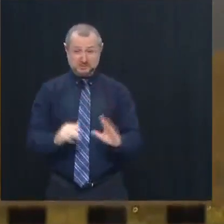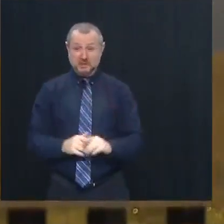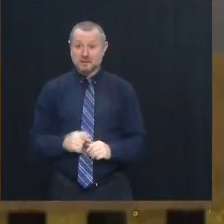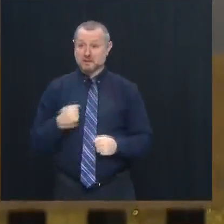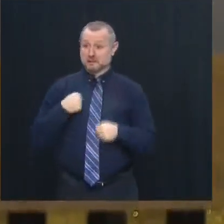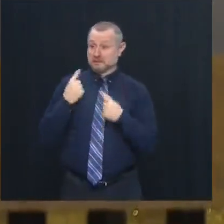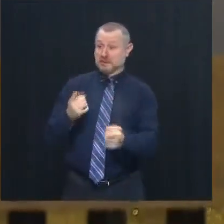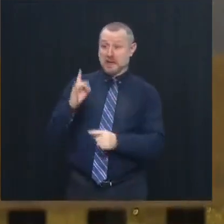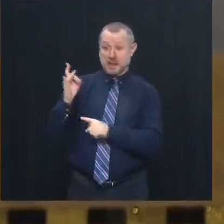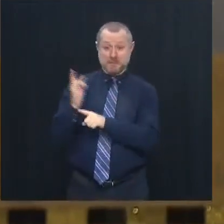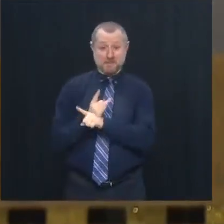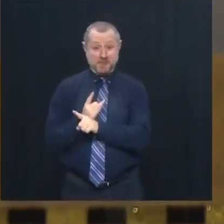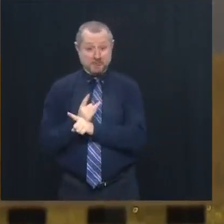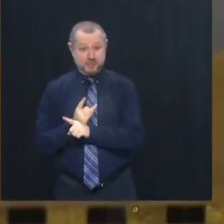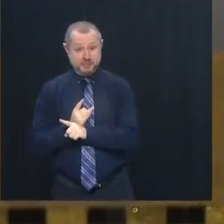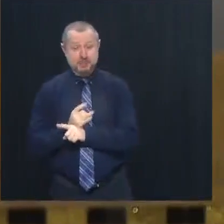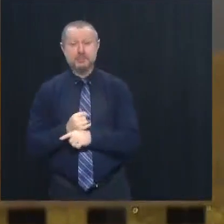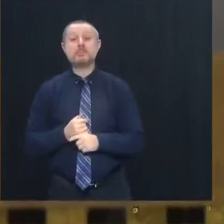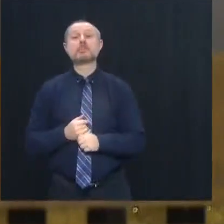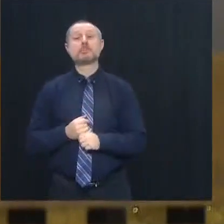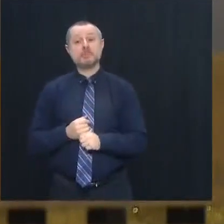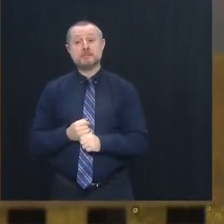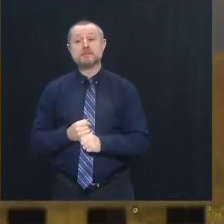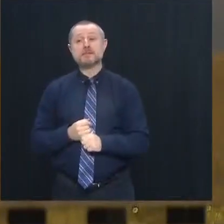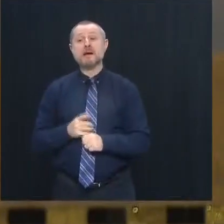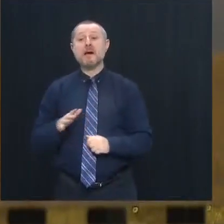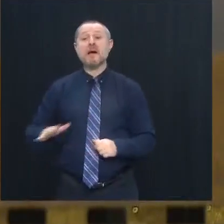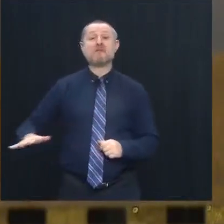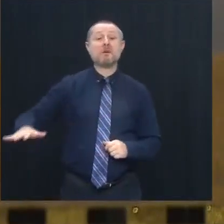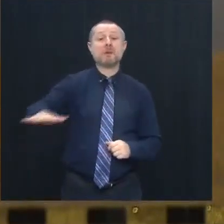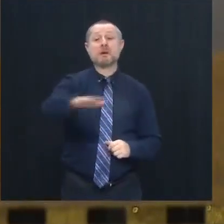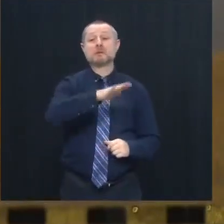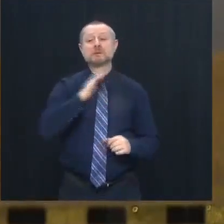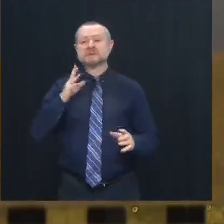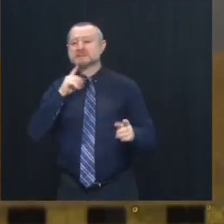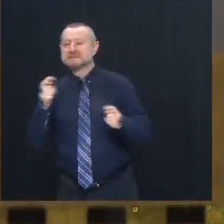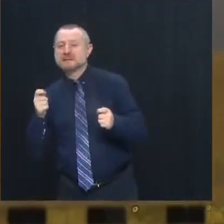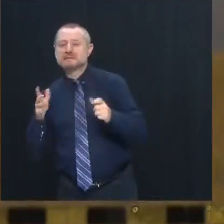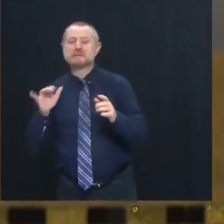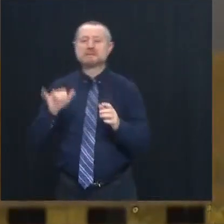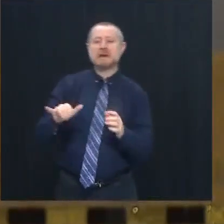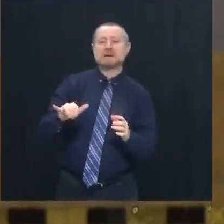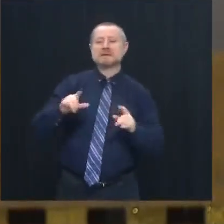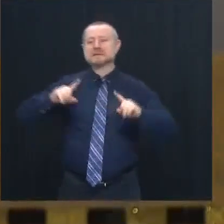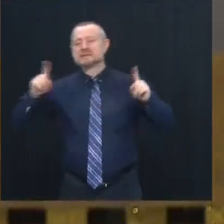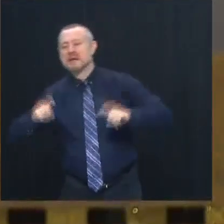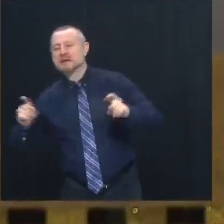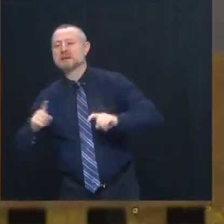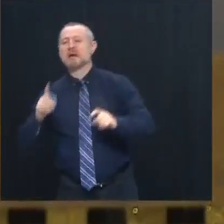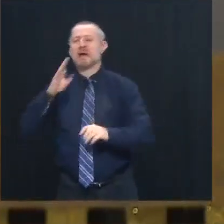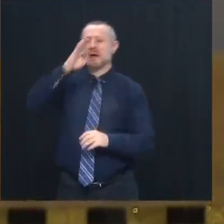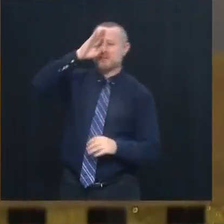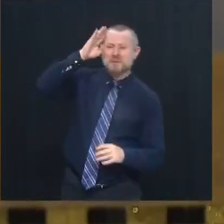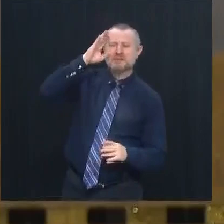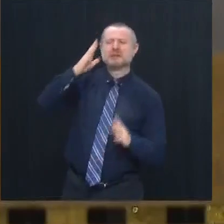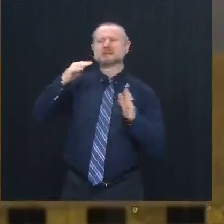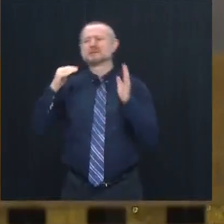BY FAR THE MOST CHALLENGING TO FOR SCALE, JUST THINK ABOUT THIS. OVER THE PAST EIGHT MONTHS IN